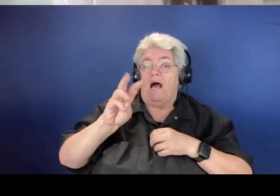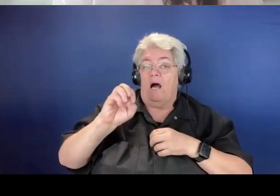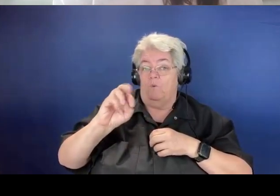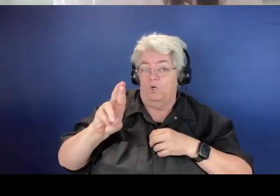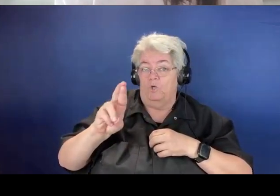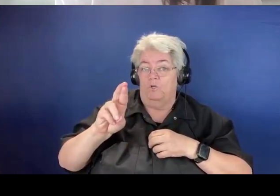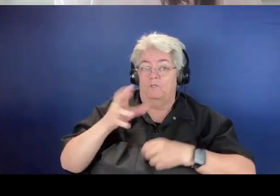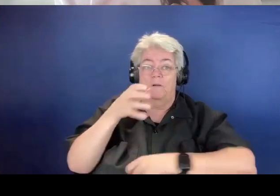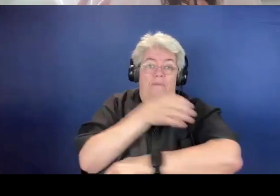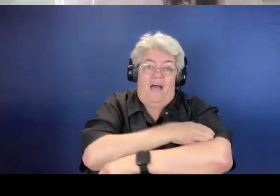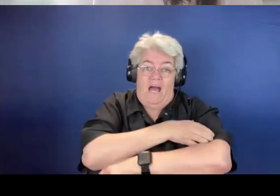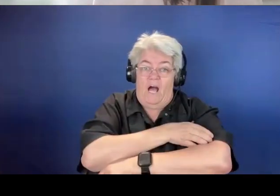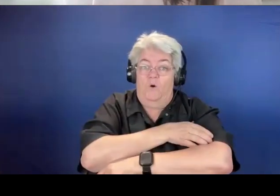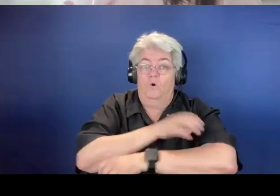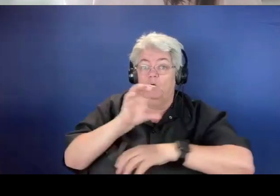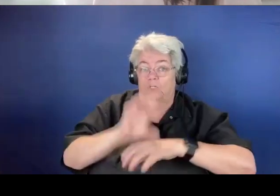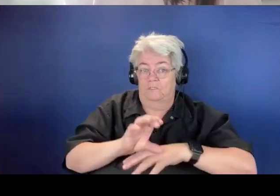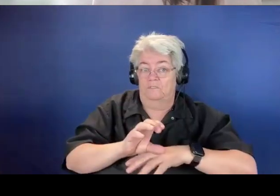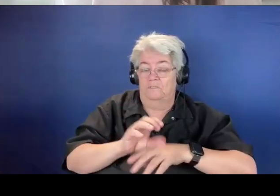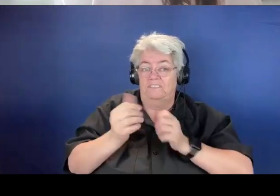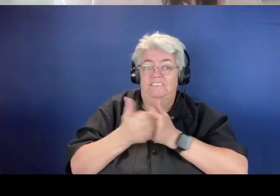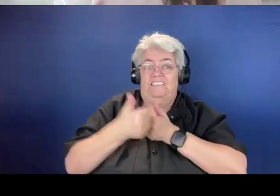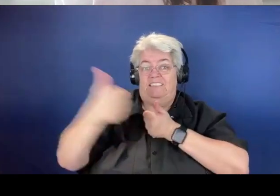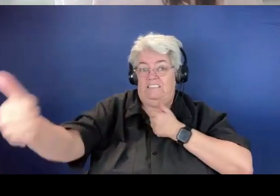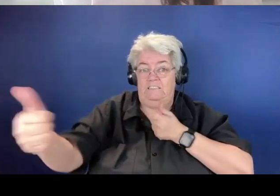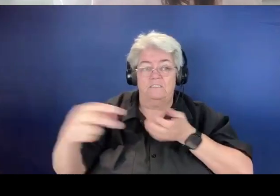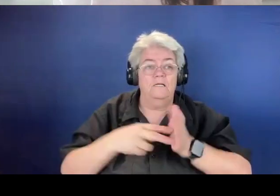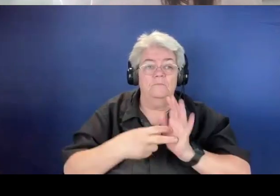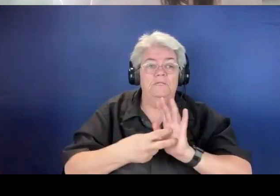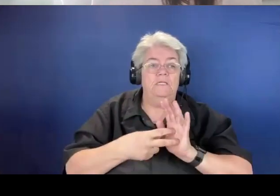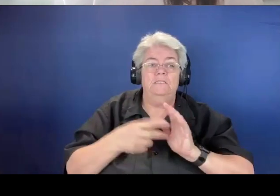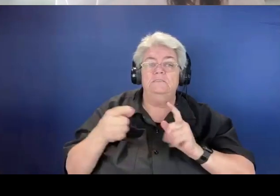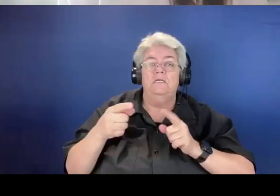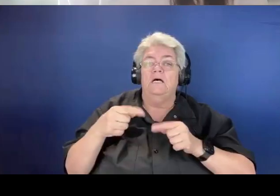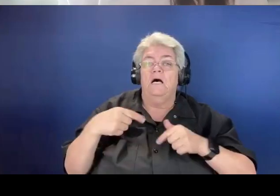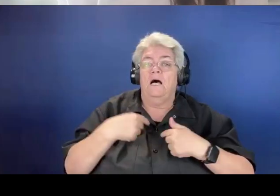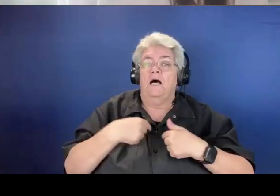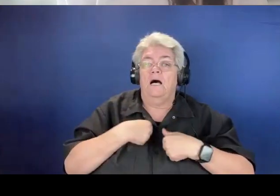in moments of disagreement or confusion can be challenging, right?